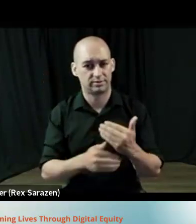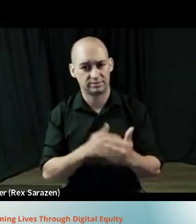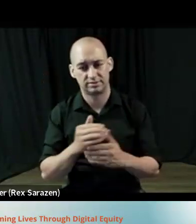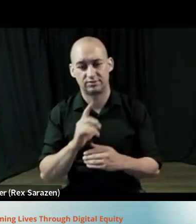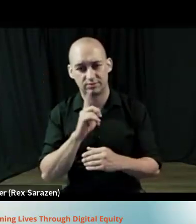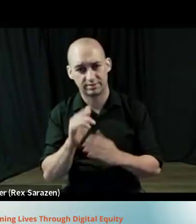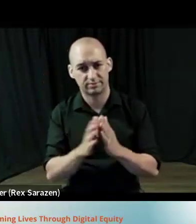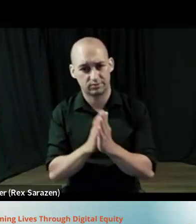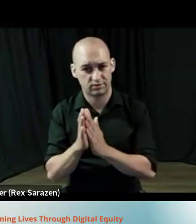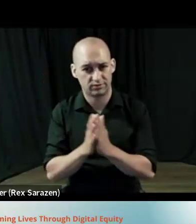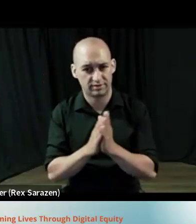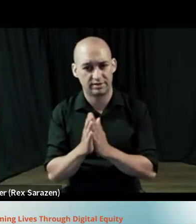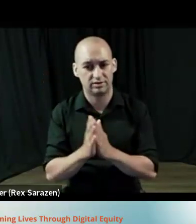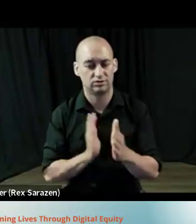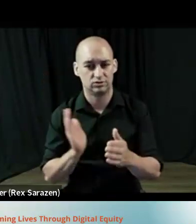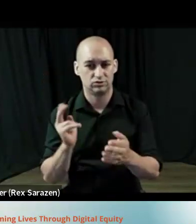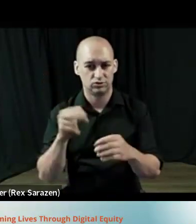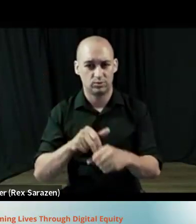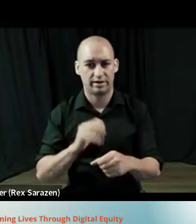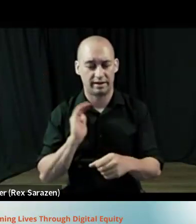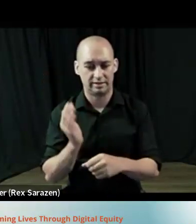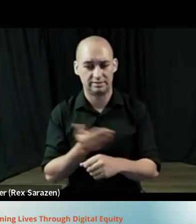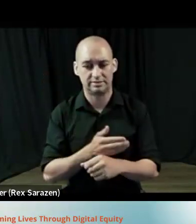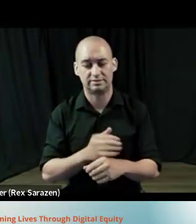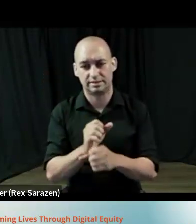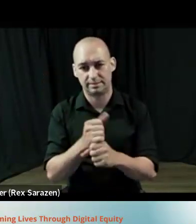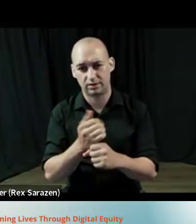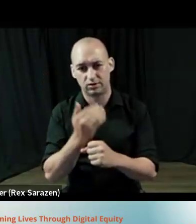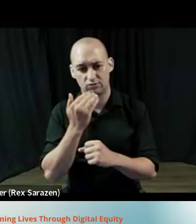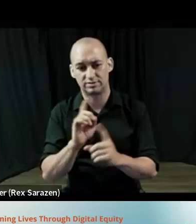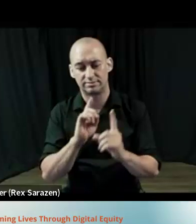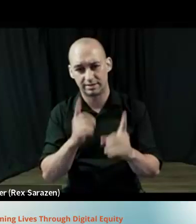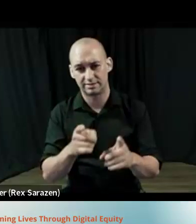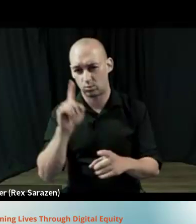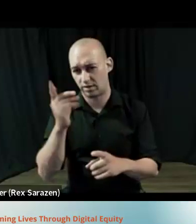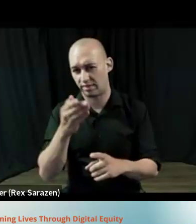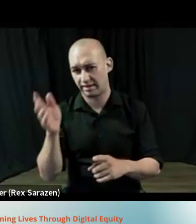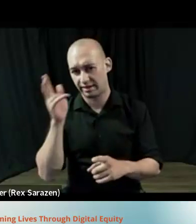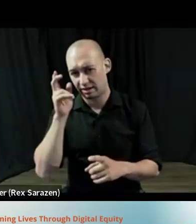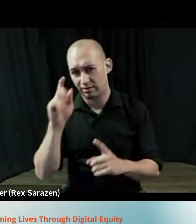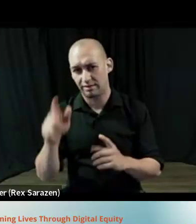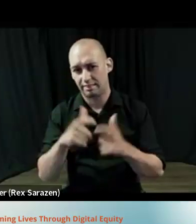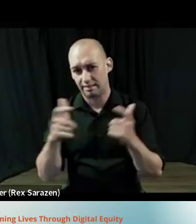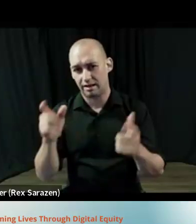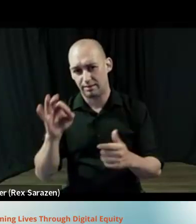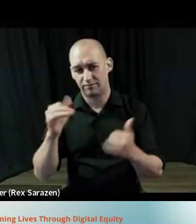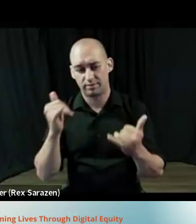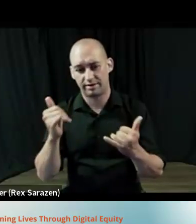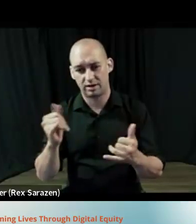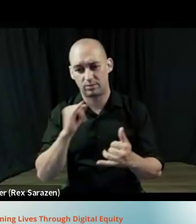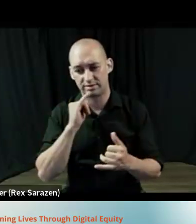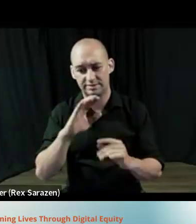in creating responses. And one of the things I'm hearing a lot of right now is how we might be able